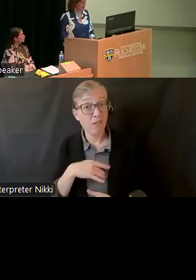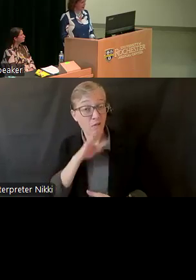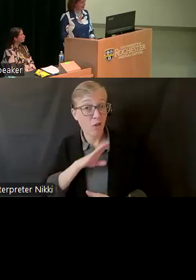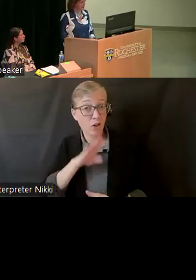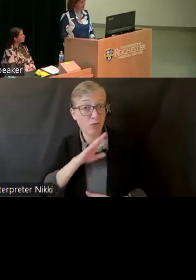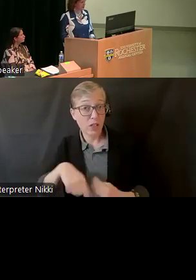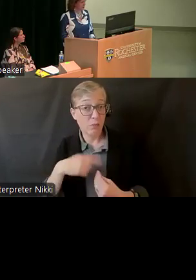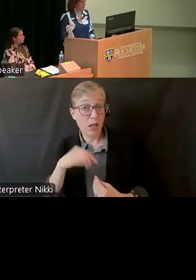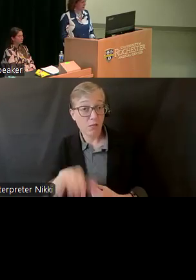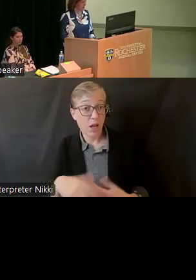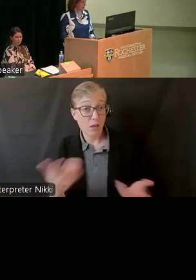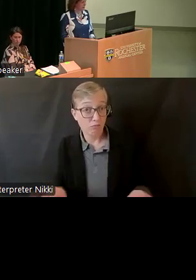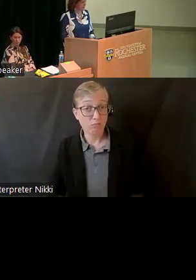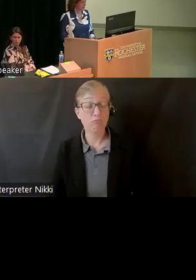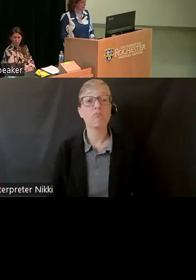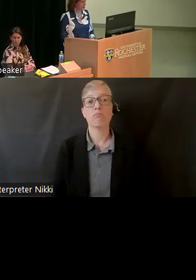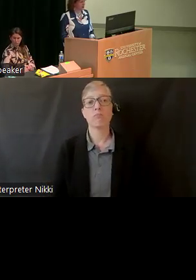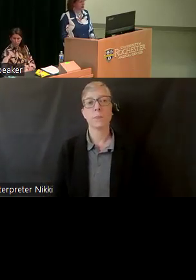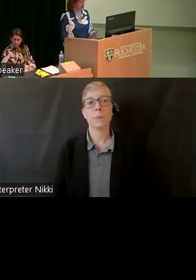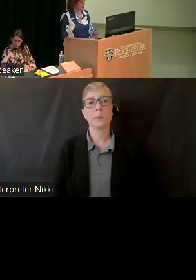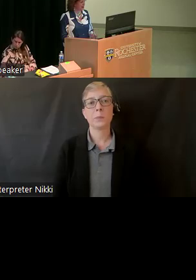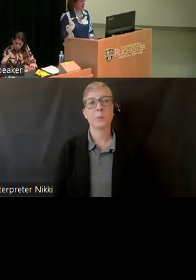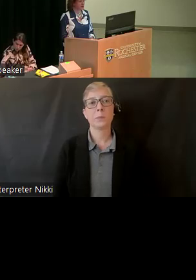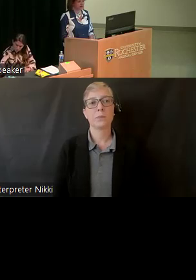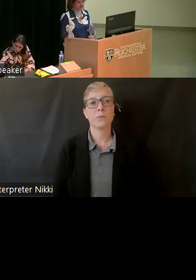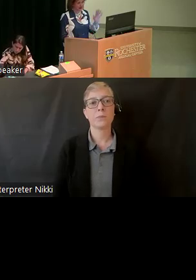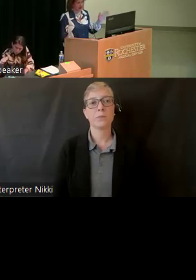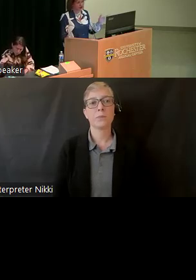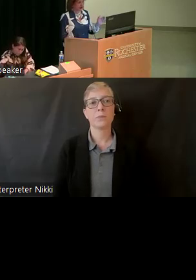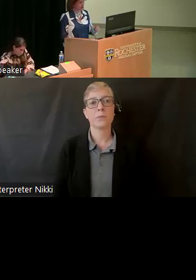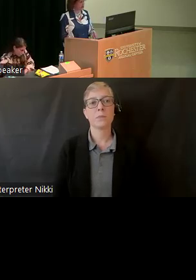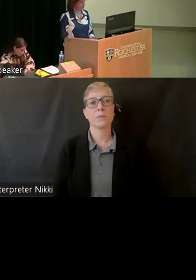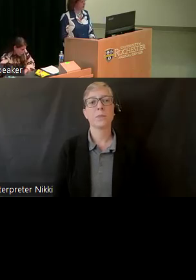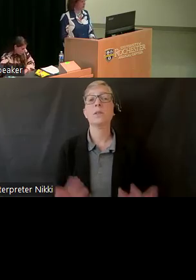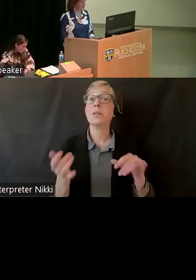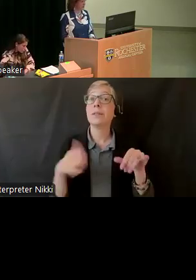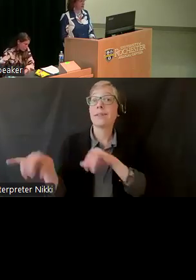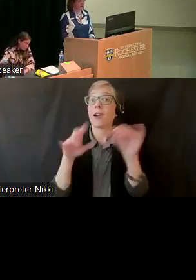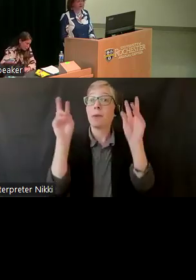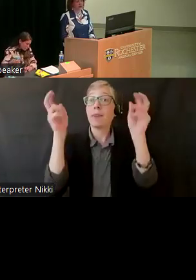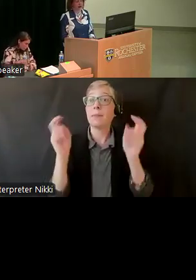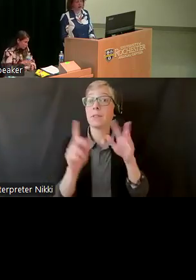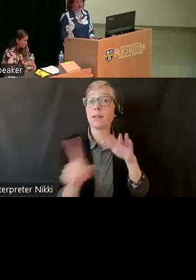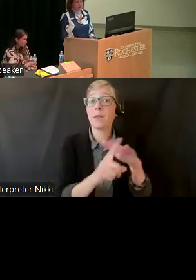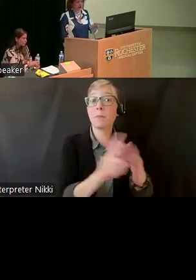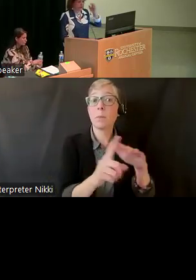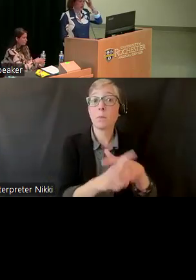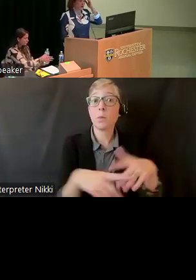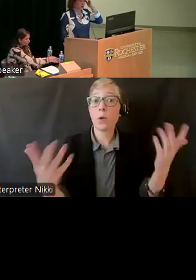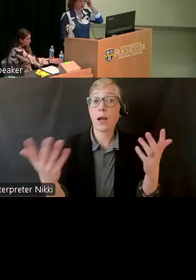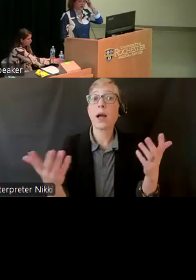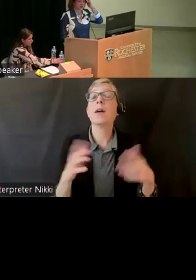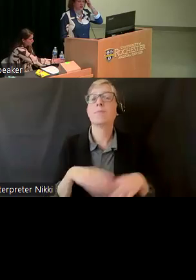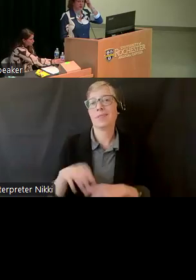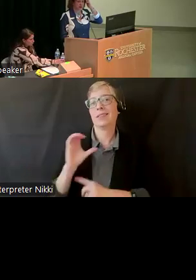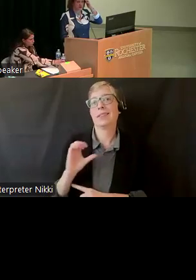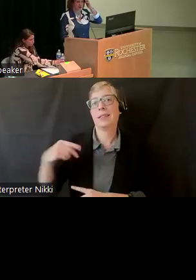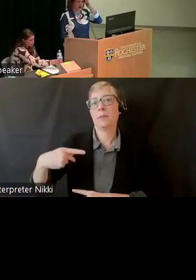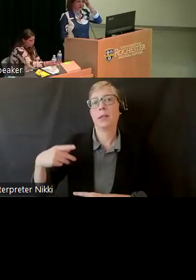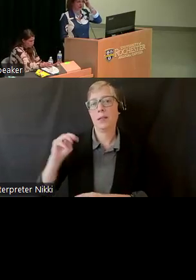that um some common themes last year were around CPM which almost feels like something of the past